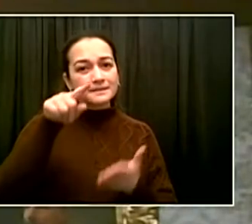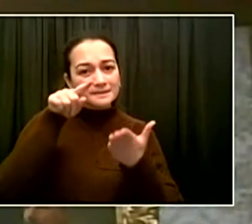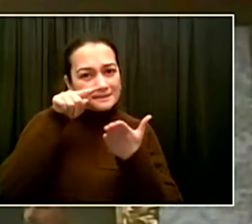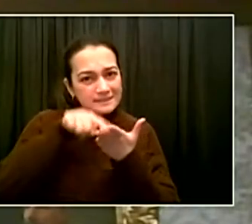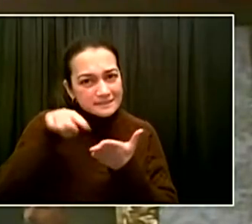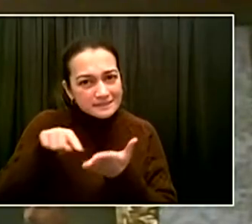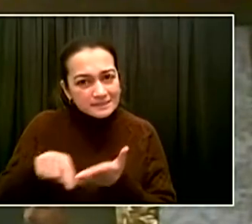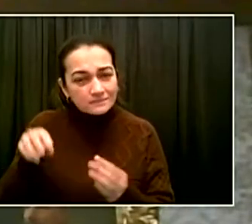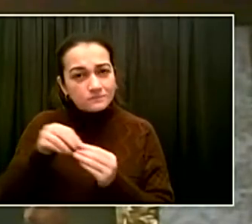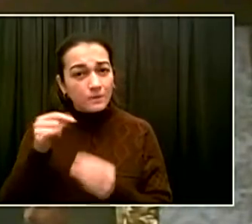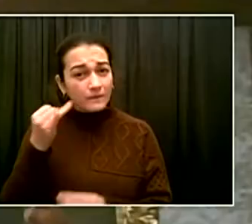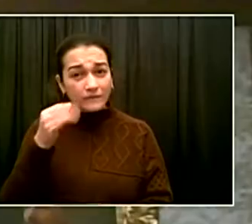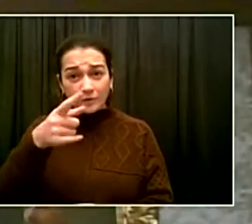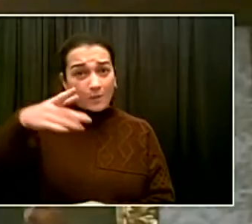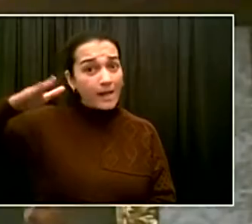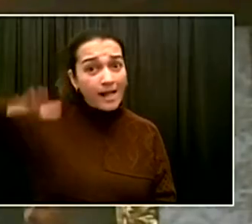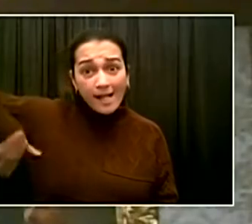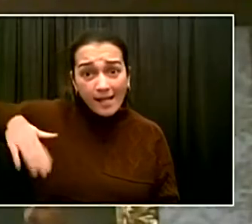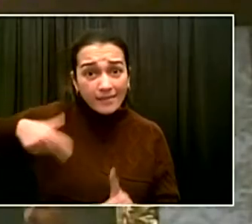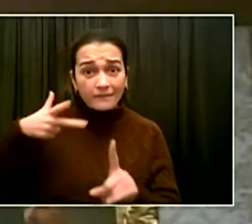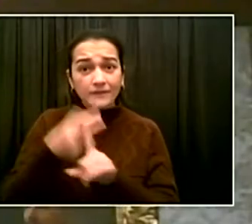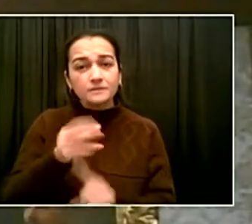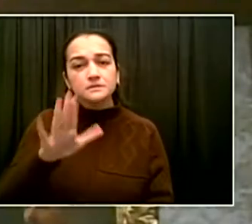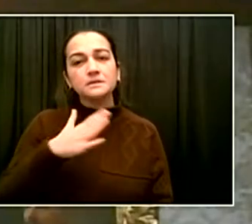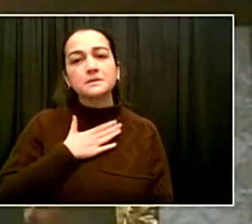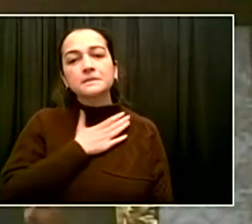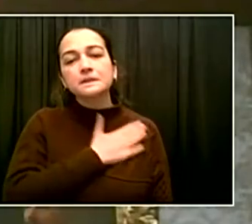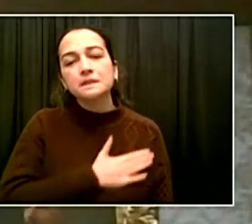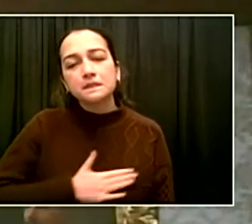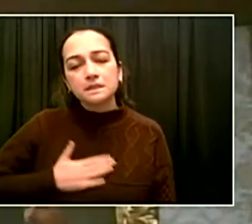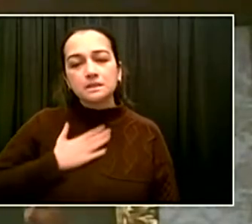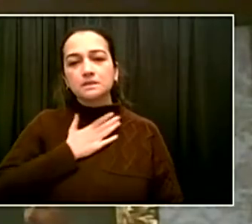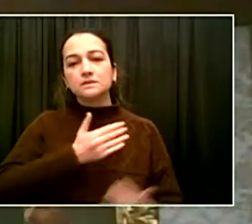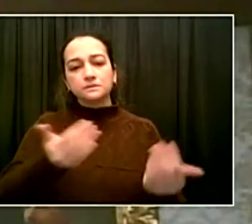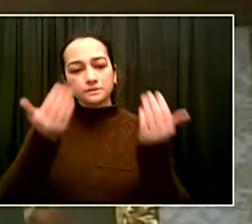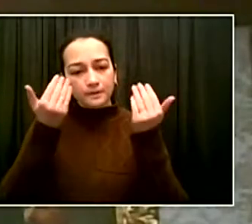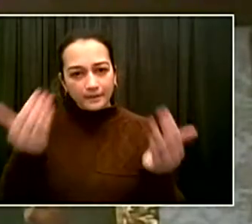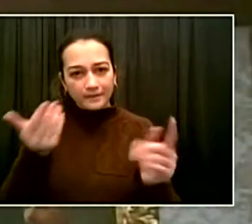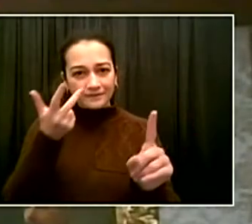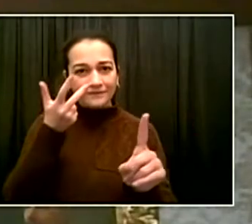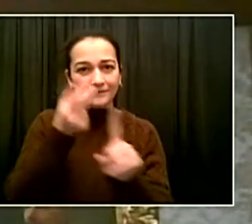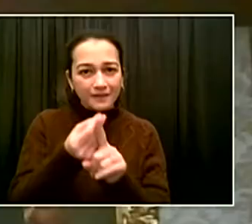SO STAY SAFE, STAY HEALTHY, AND STAY EDUCATED ABOUT THE COVID THREAT.